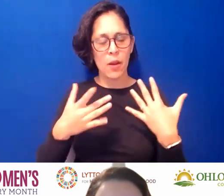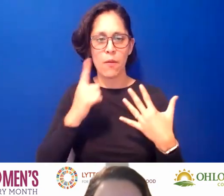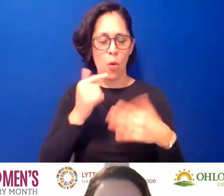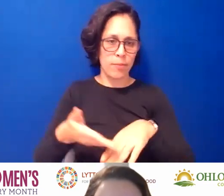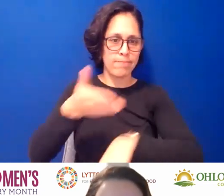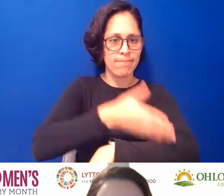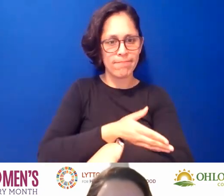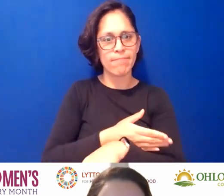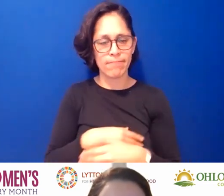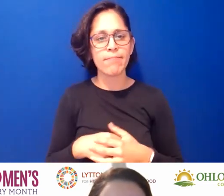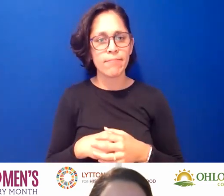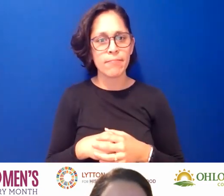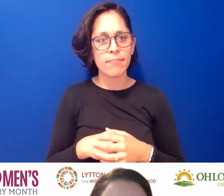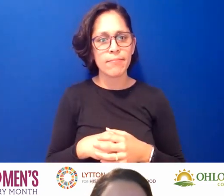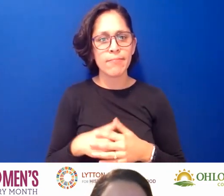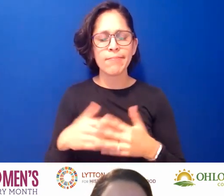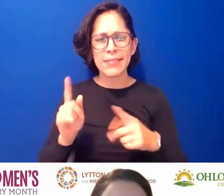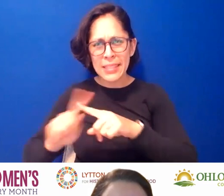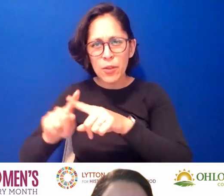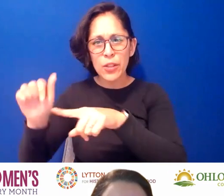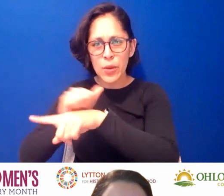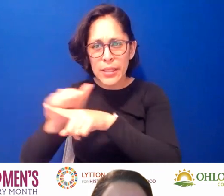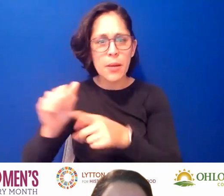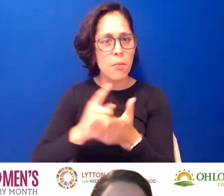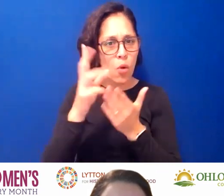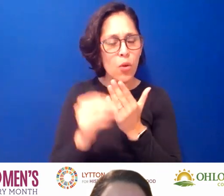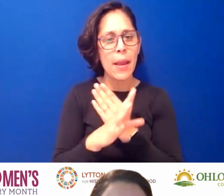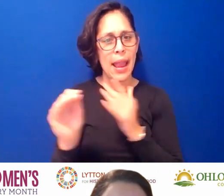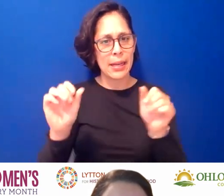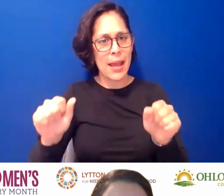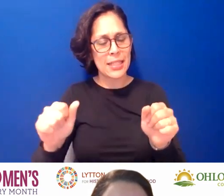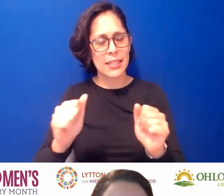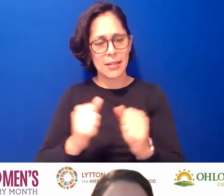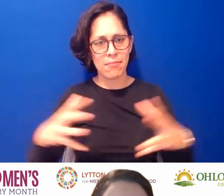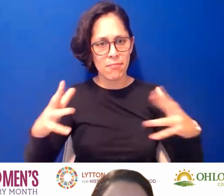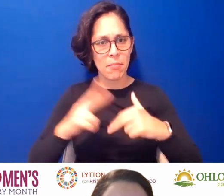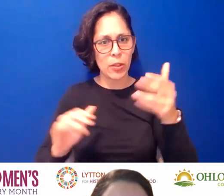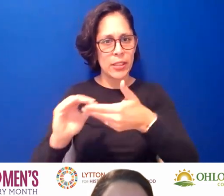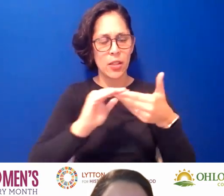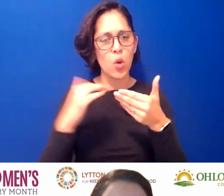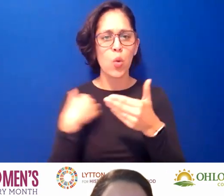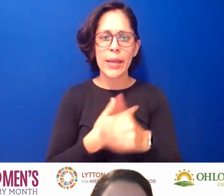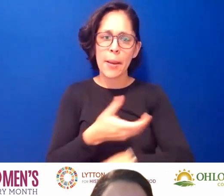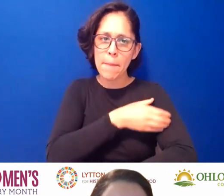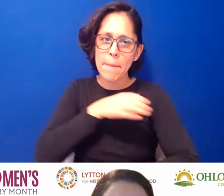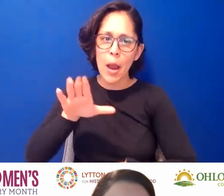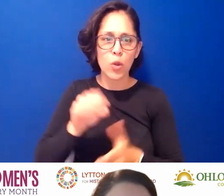Kyle Livie (he/him/his): Through training, programming, and capacity building, the Lytton Center empowers students to advocate for a just and equitable world.